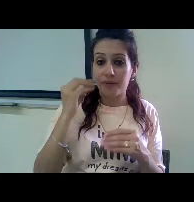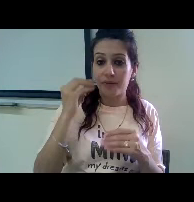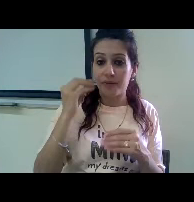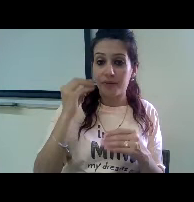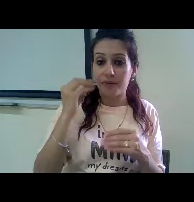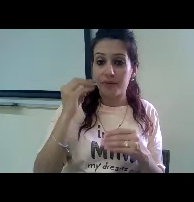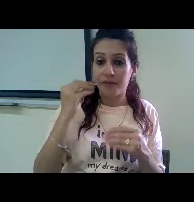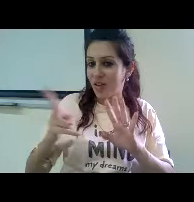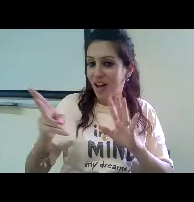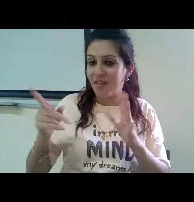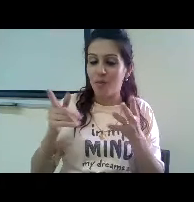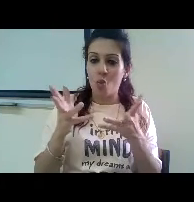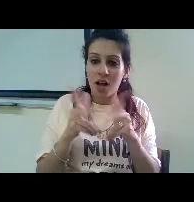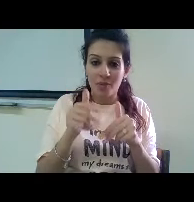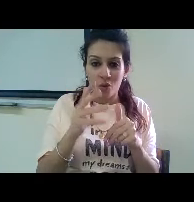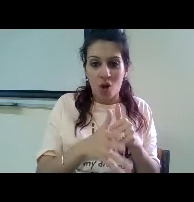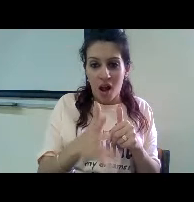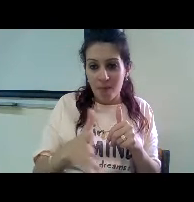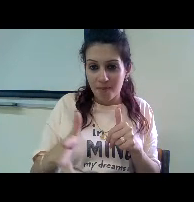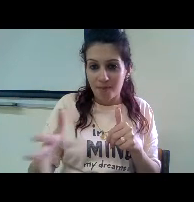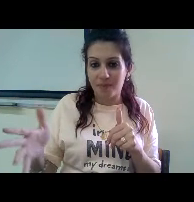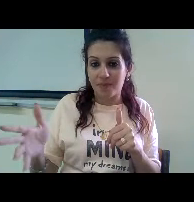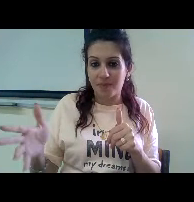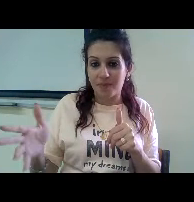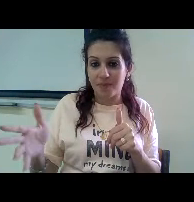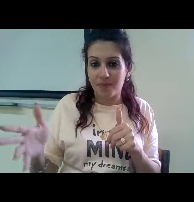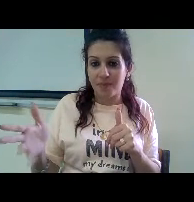And this is something to bring forward, because if you are not considering